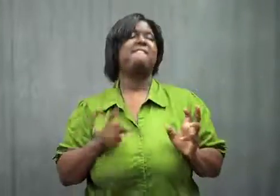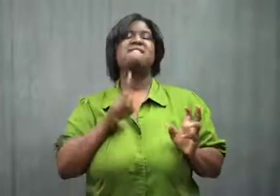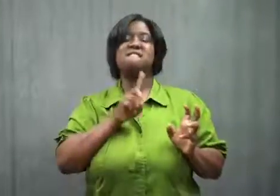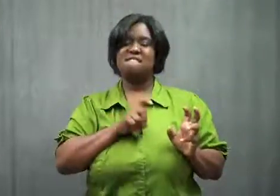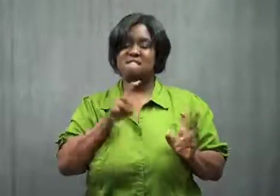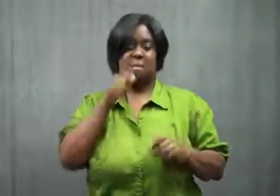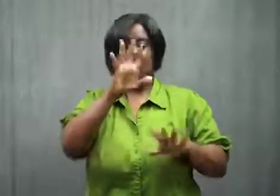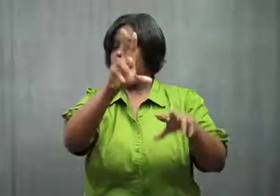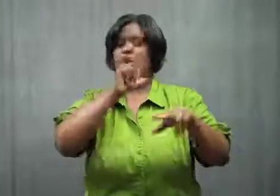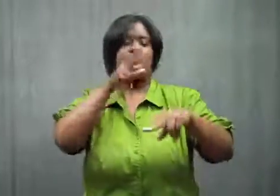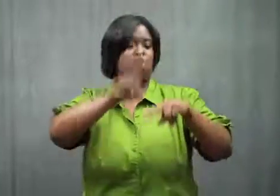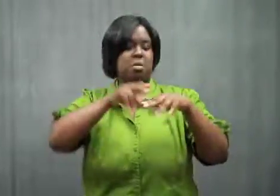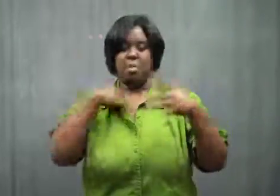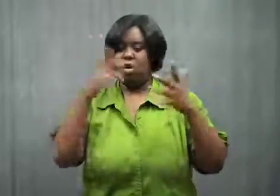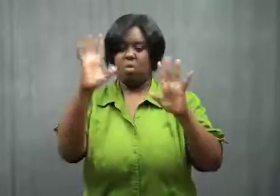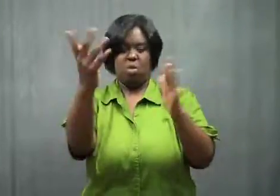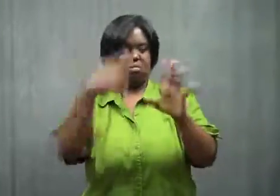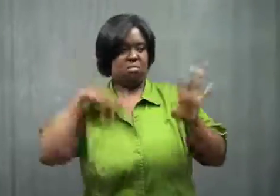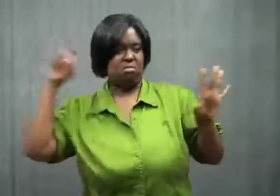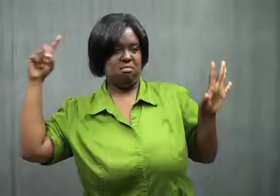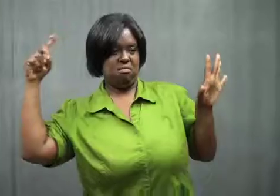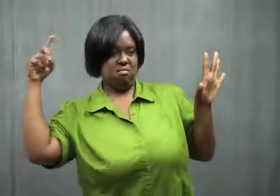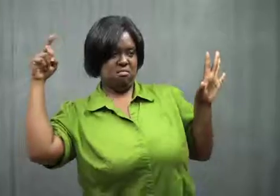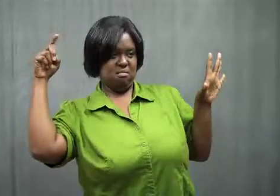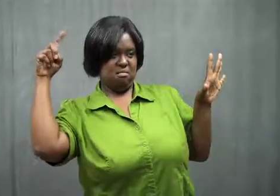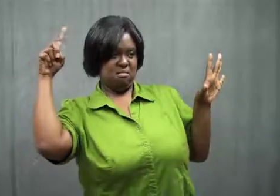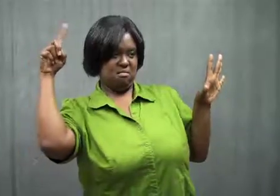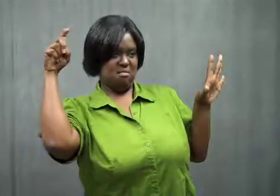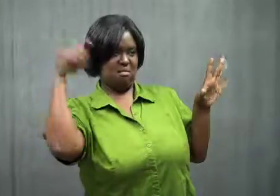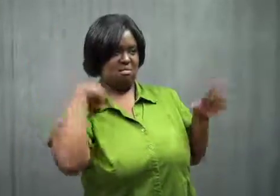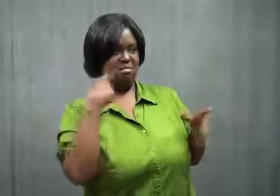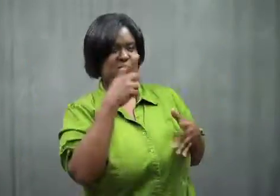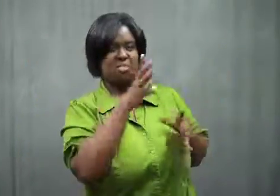I went to the car, my aunt said, "Oh no you don't, wait." She took off.